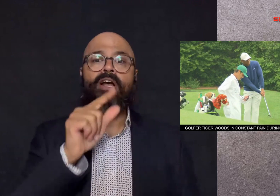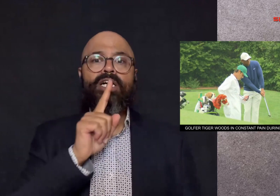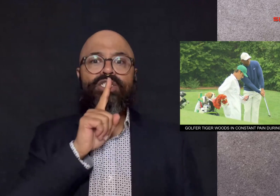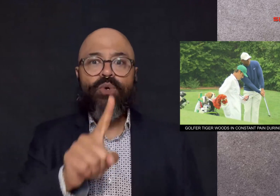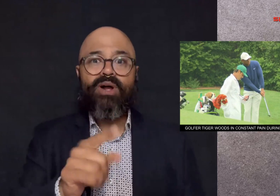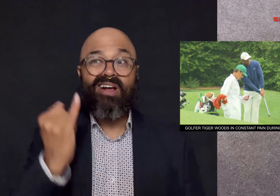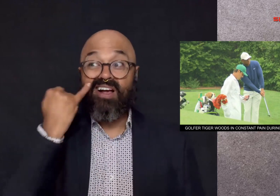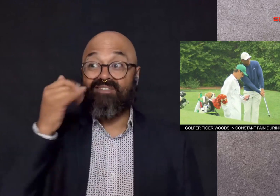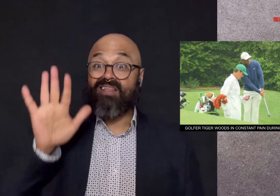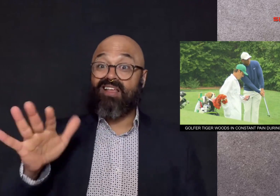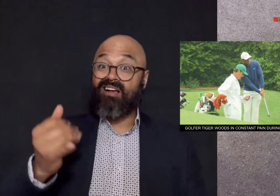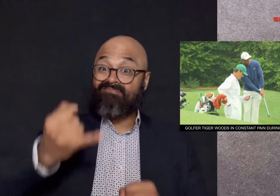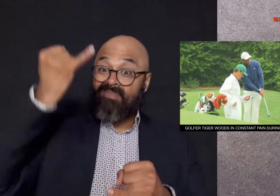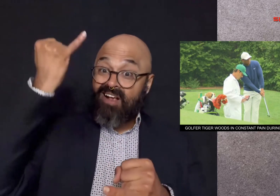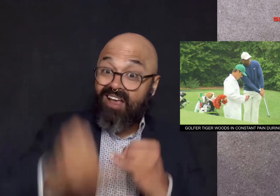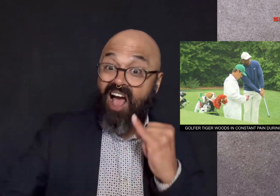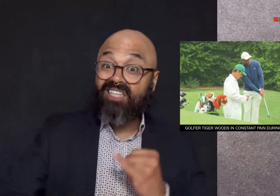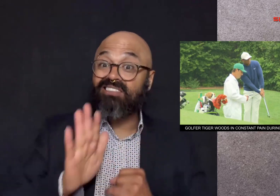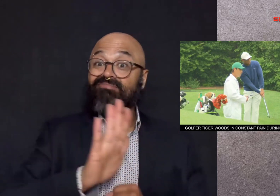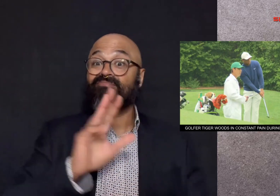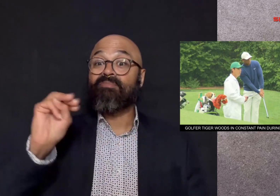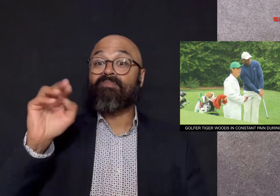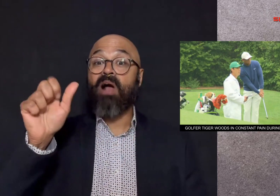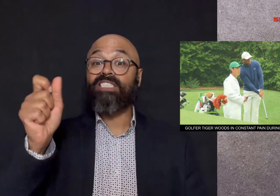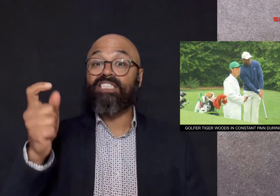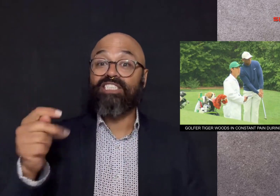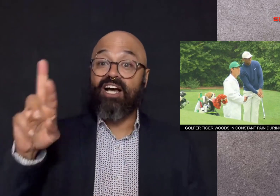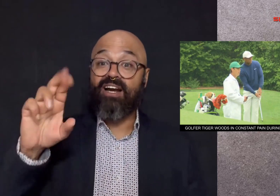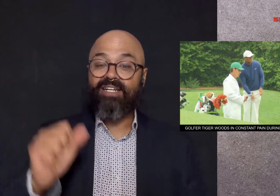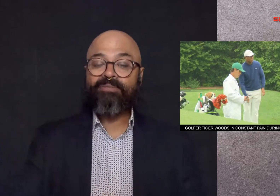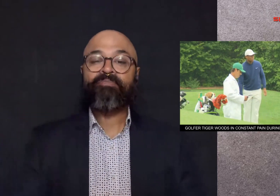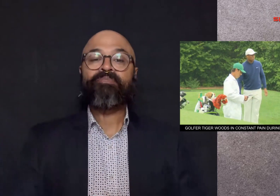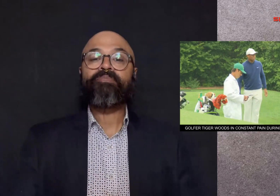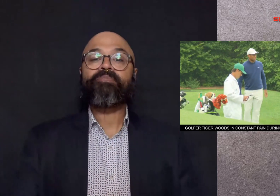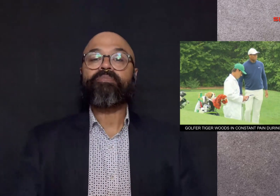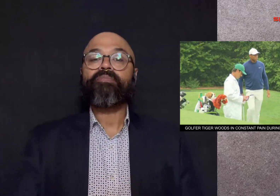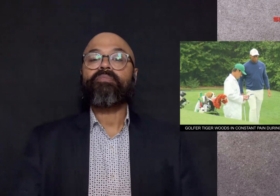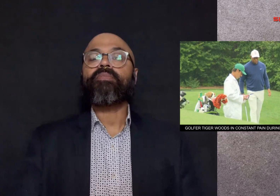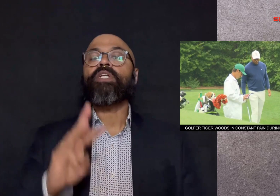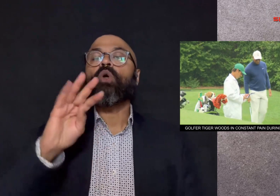he's not sure if this will be his last Masters